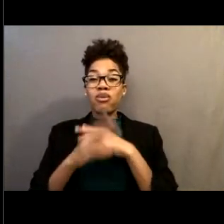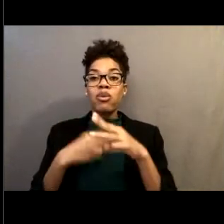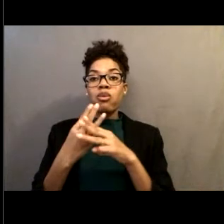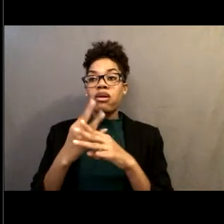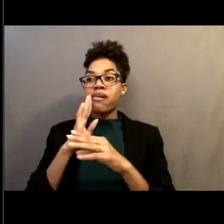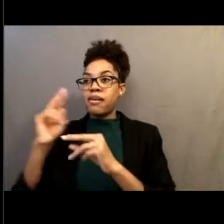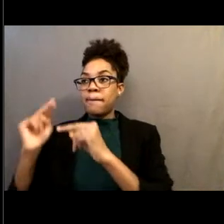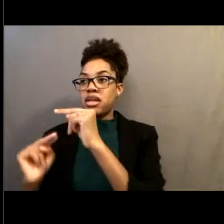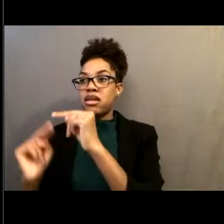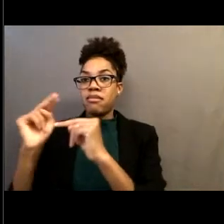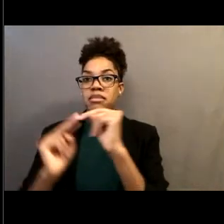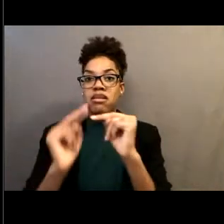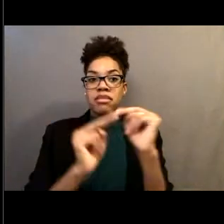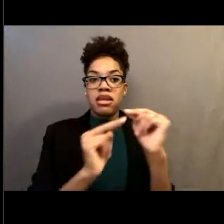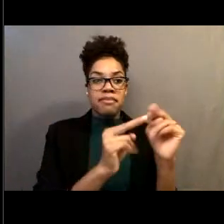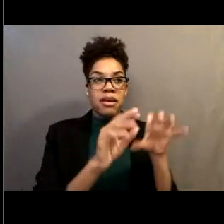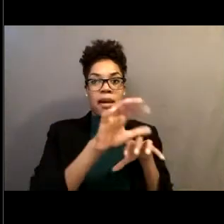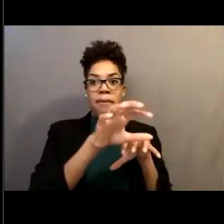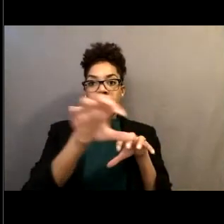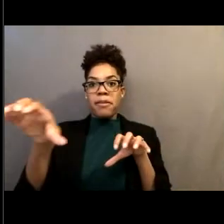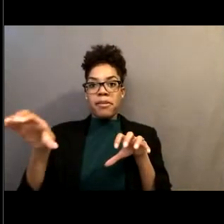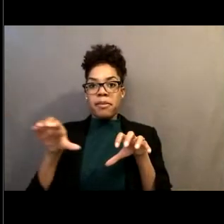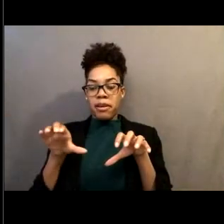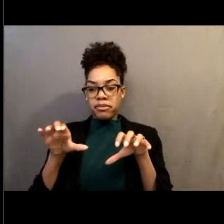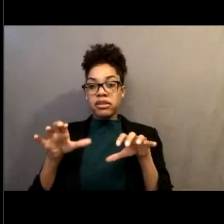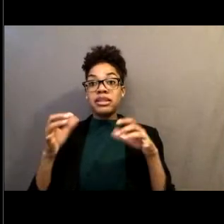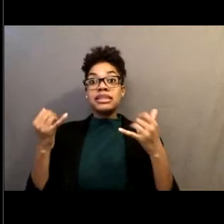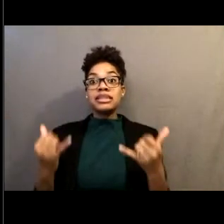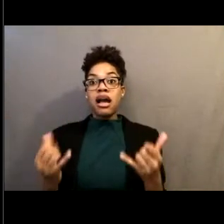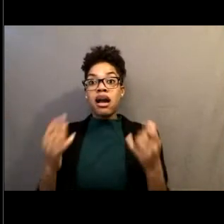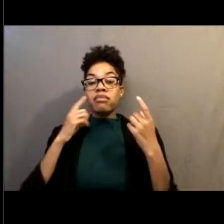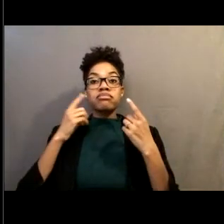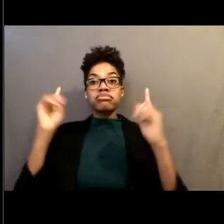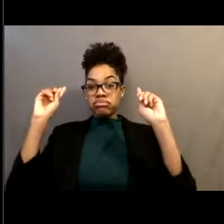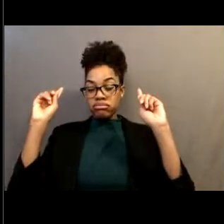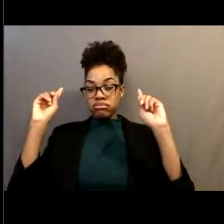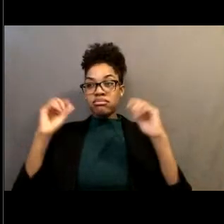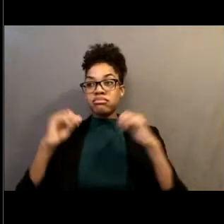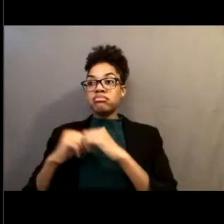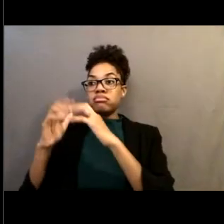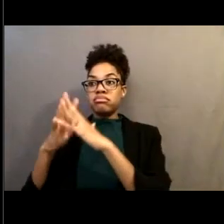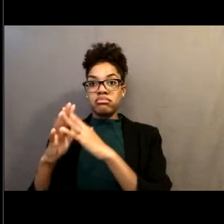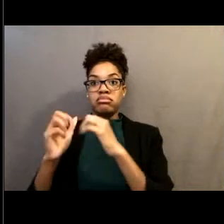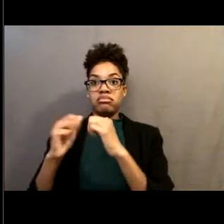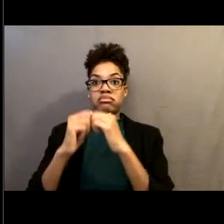You know that's a really good point is they have to fit properly. You don't want to have to redefine, we call it an interface.